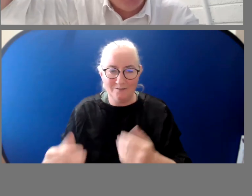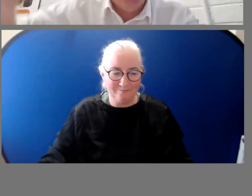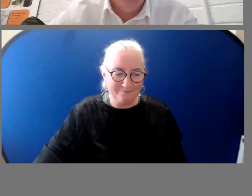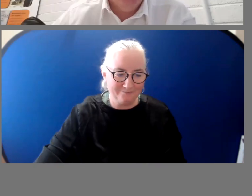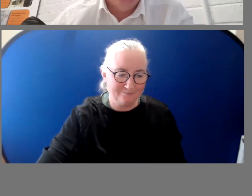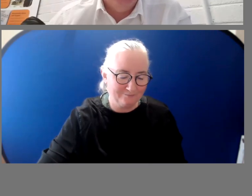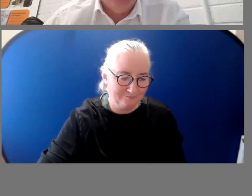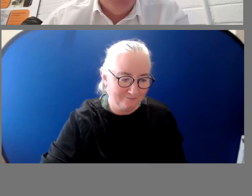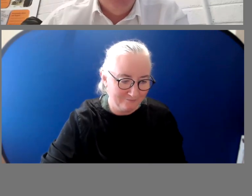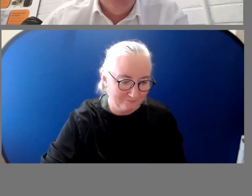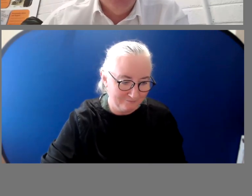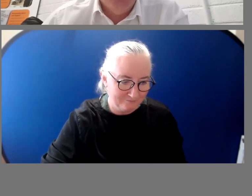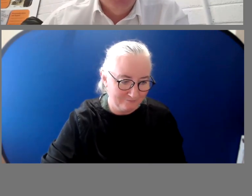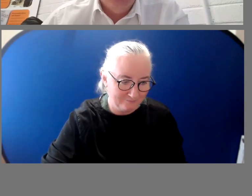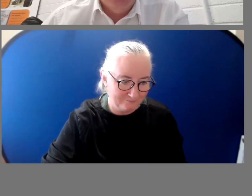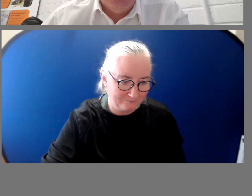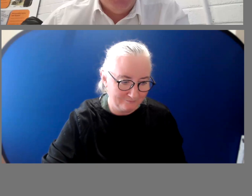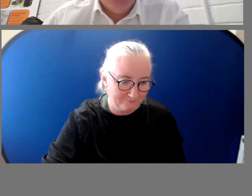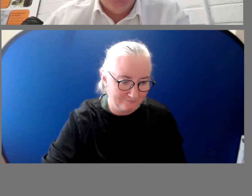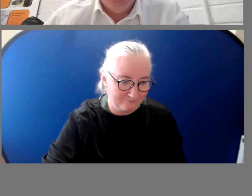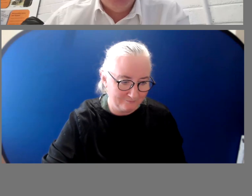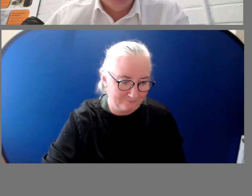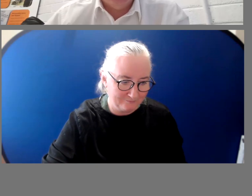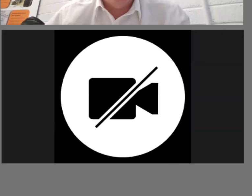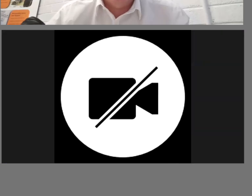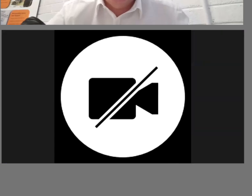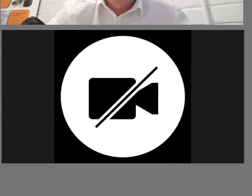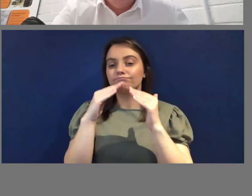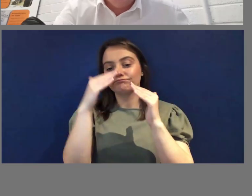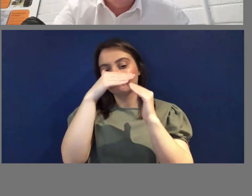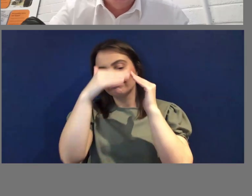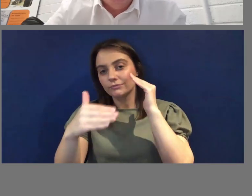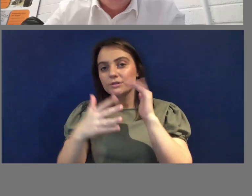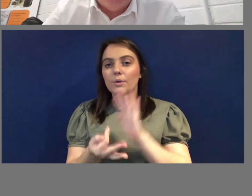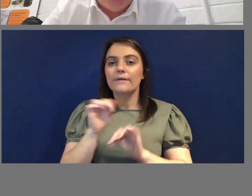of canopy over your main entrances so that again if someone is slow to get their keys out of their